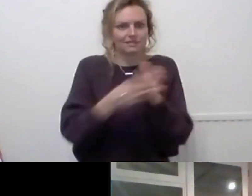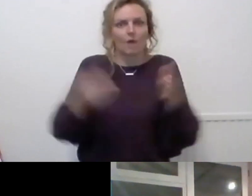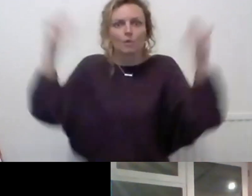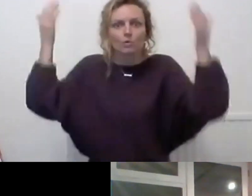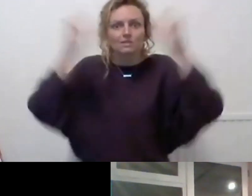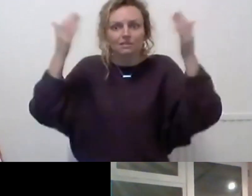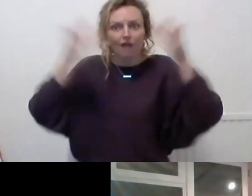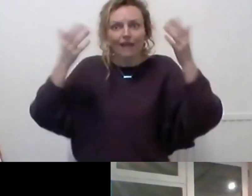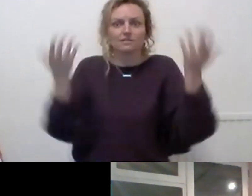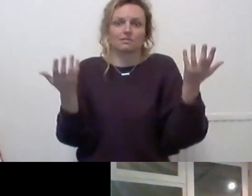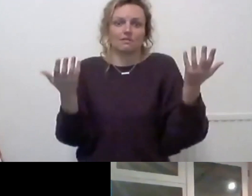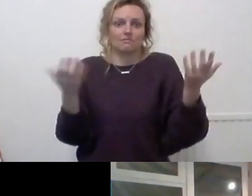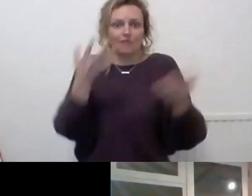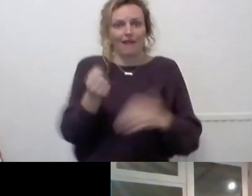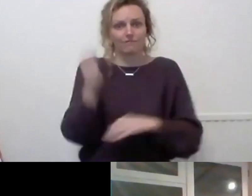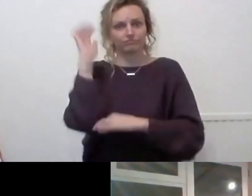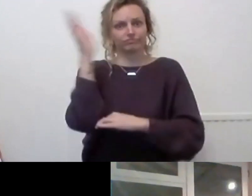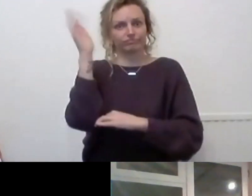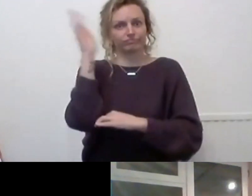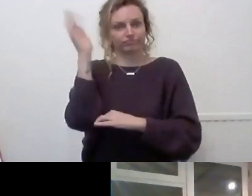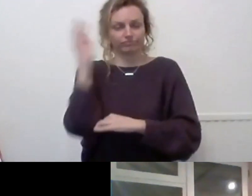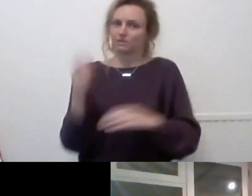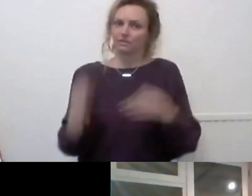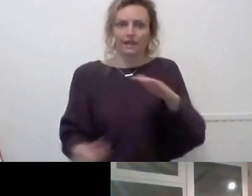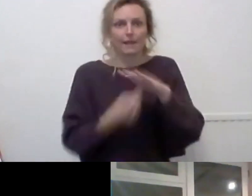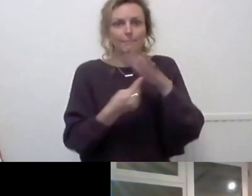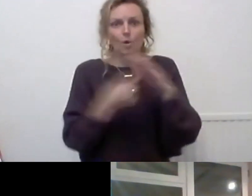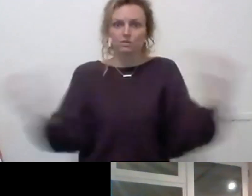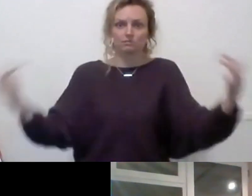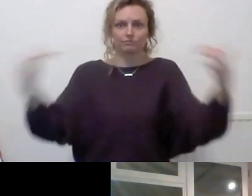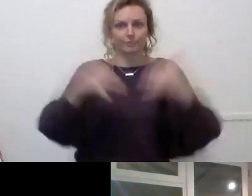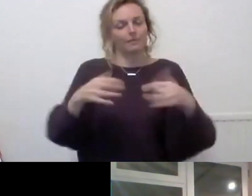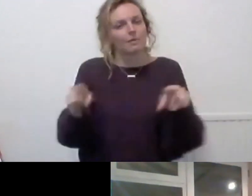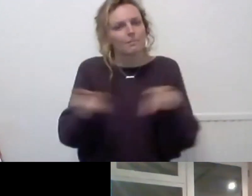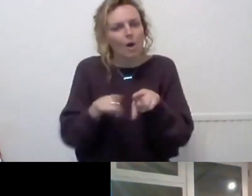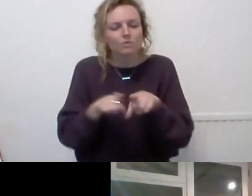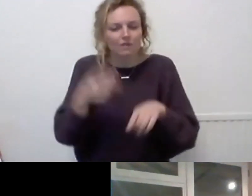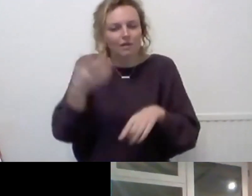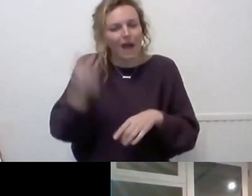with our family members, with our work colleagues, understanding and learning from each other,